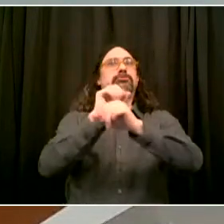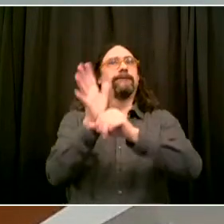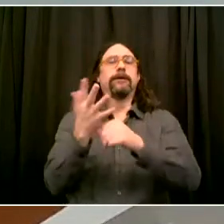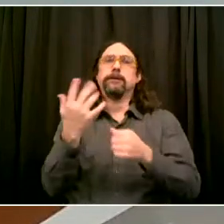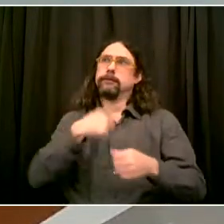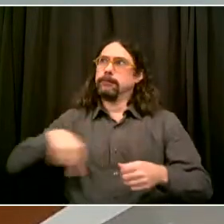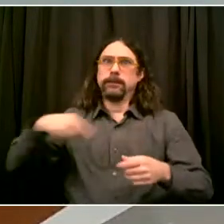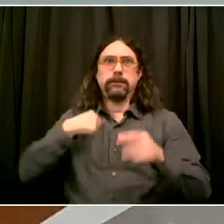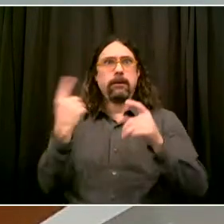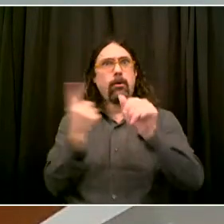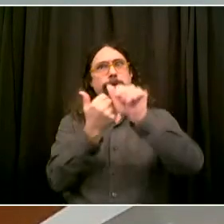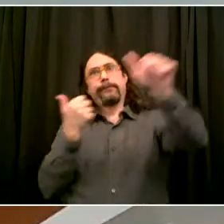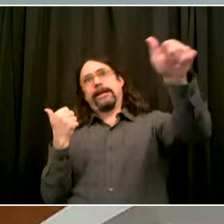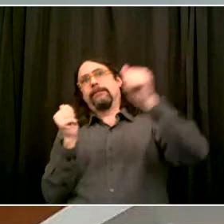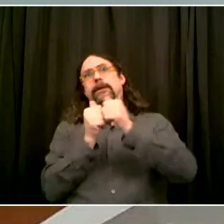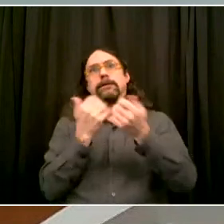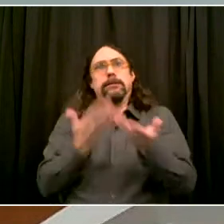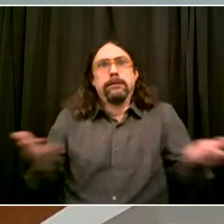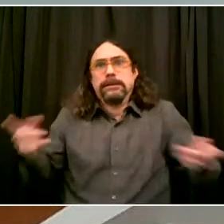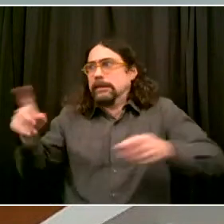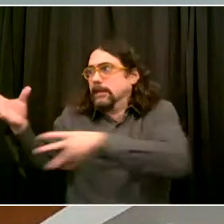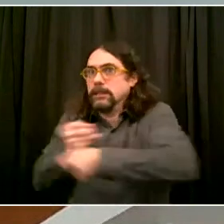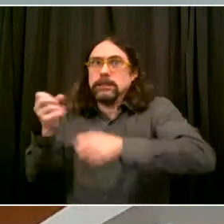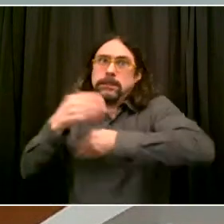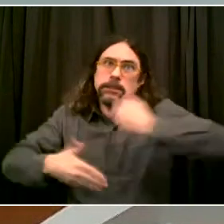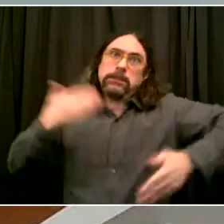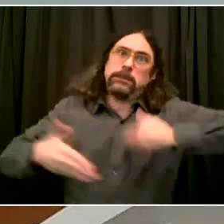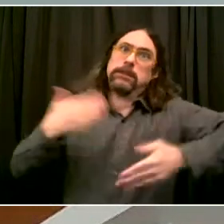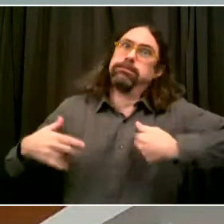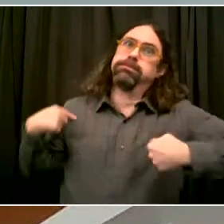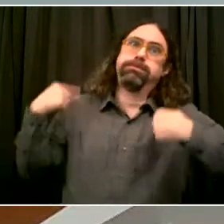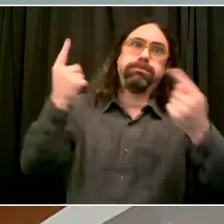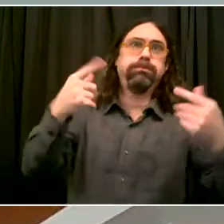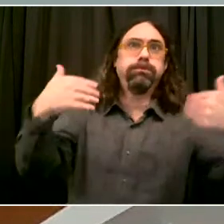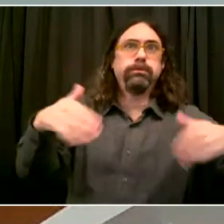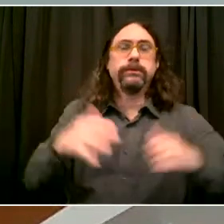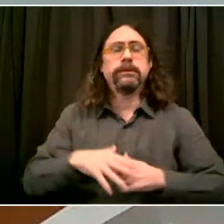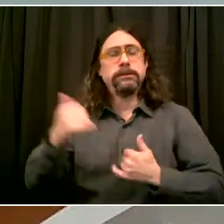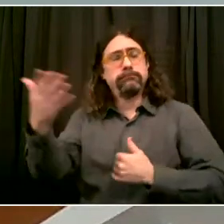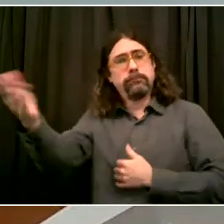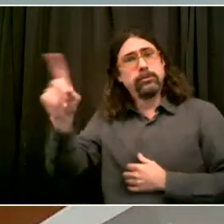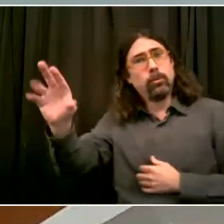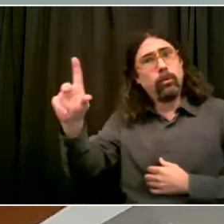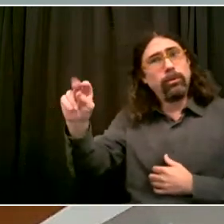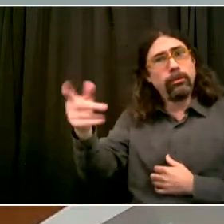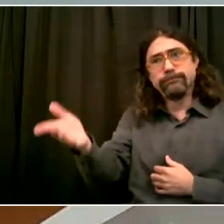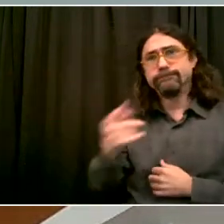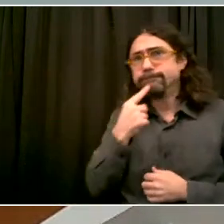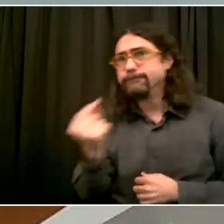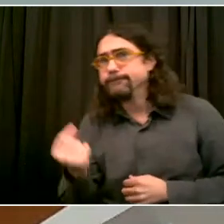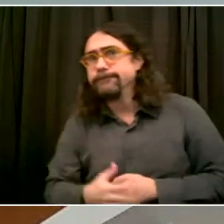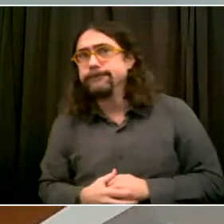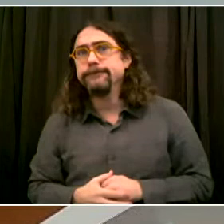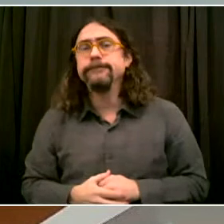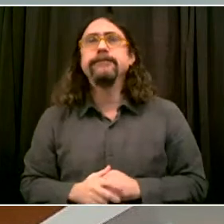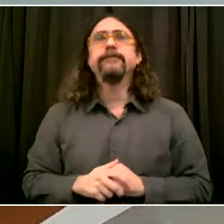THIS IS NOT A NEW PROBLEM. DR. LONG, DO YOU WANT TO GIVE THE LATEST? THE TESTS YOU